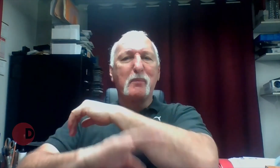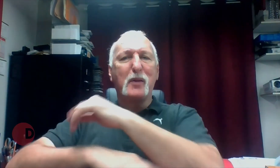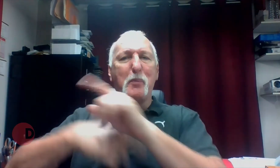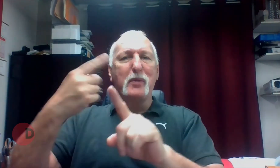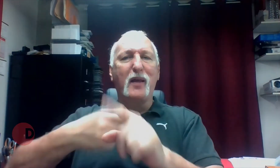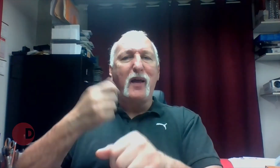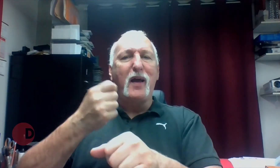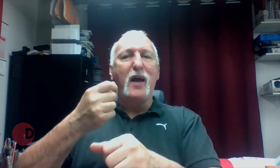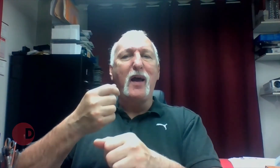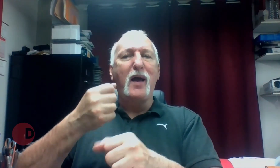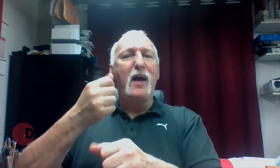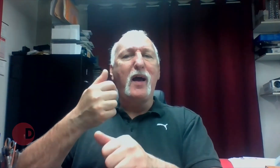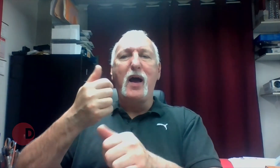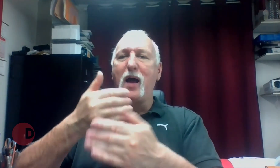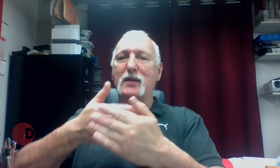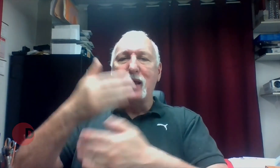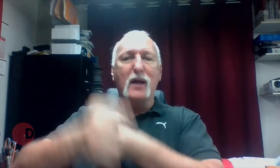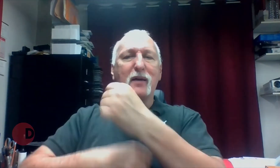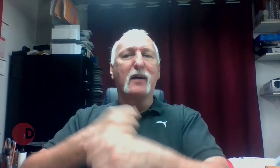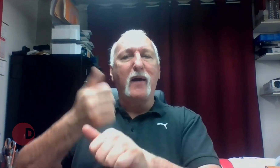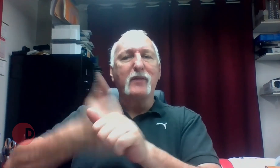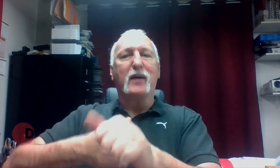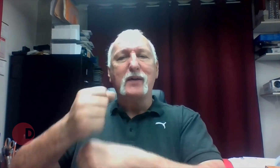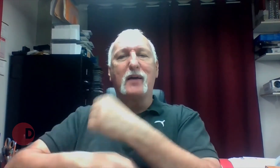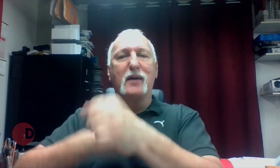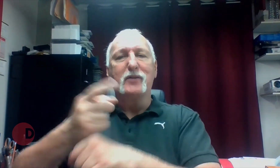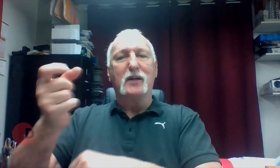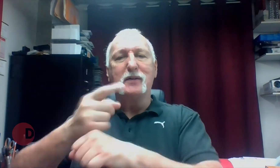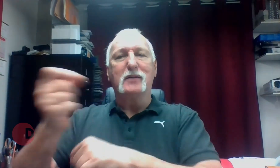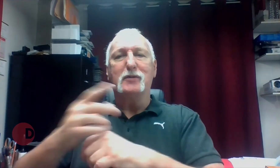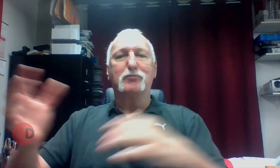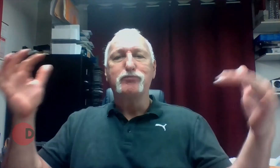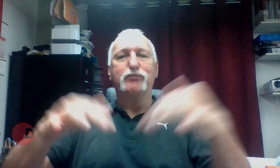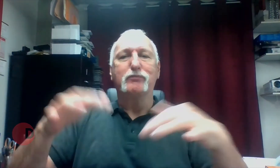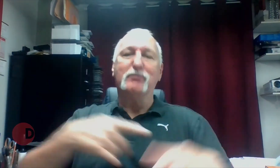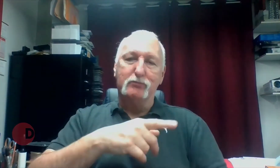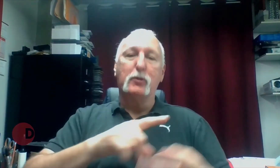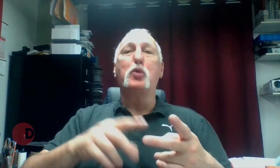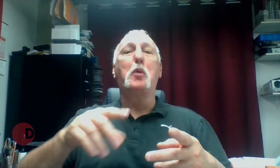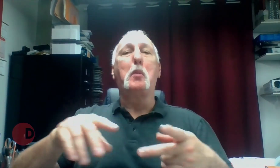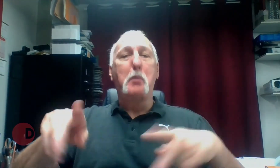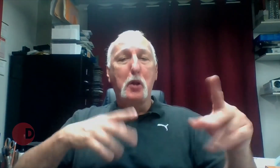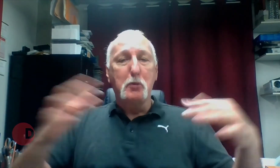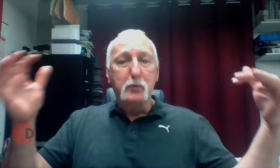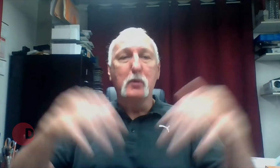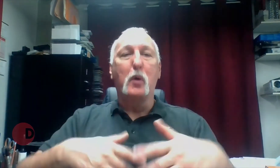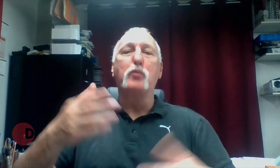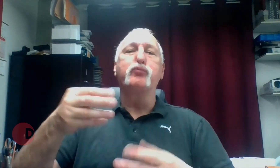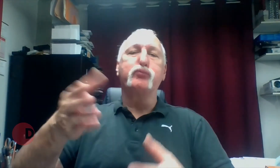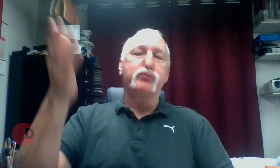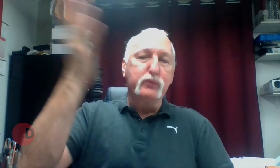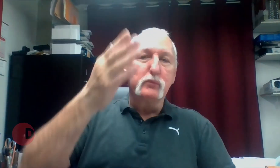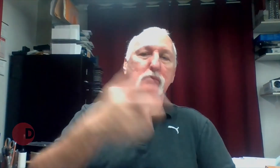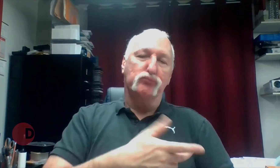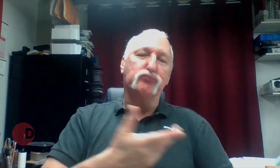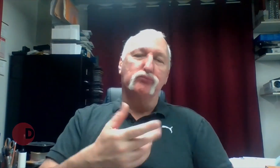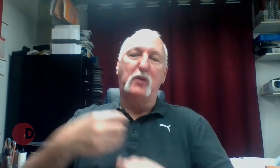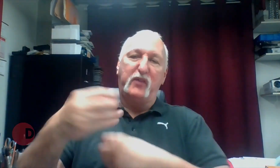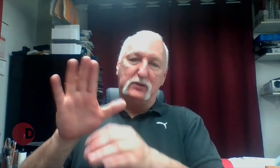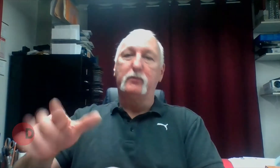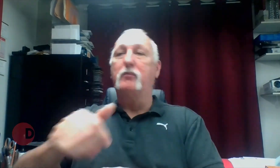Then there is a magazine publisher that reports on activities and